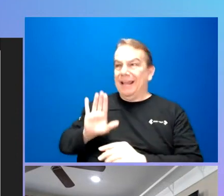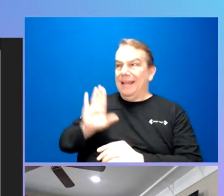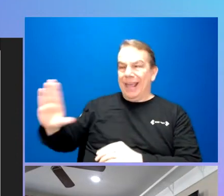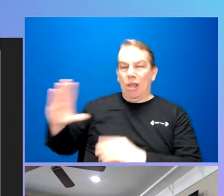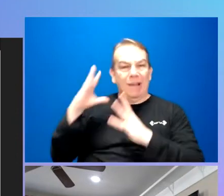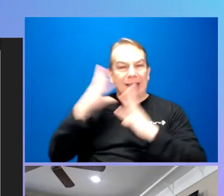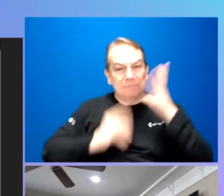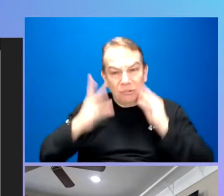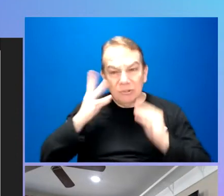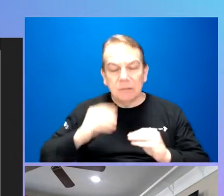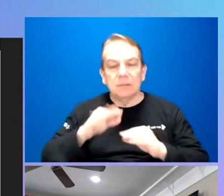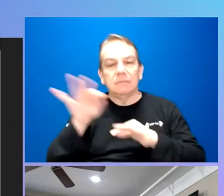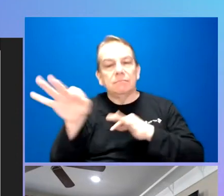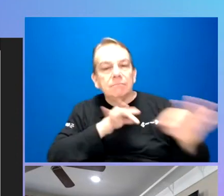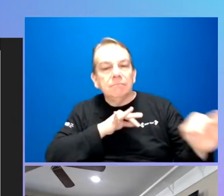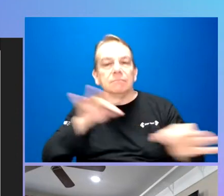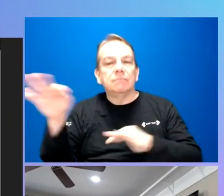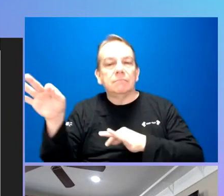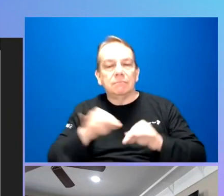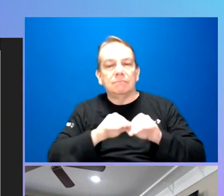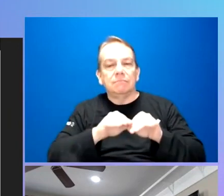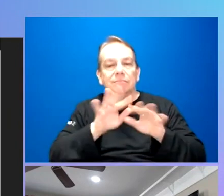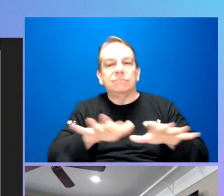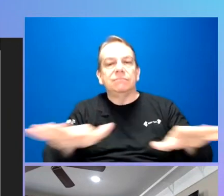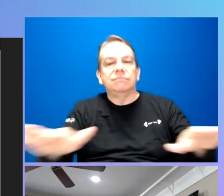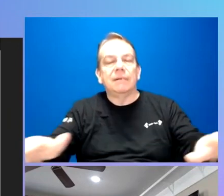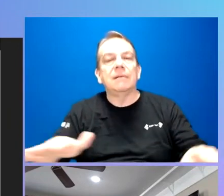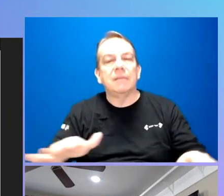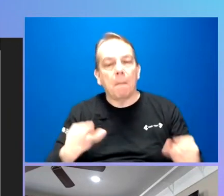you're going to be off and you can tell one story. You can tell